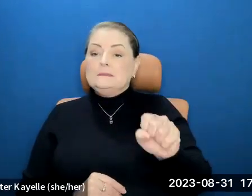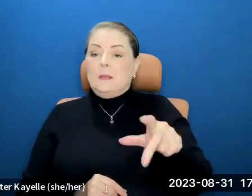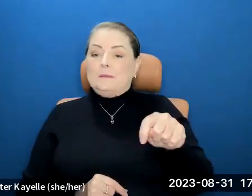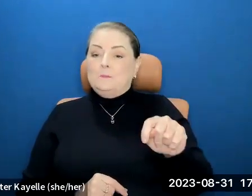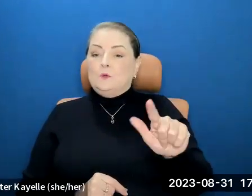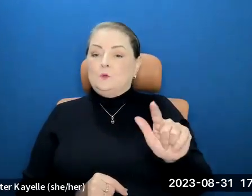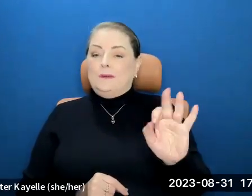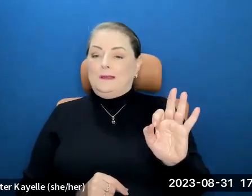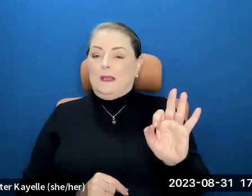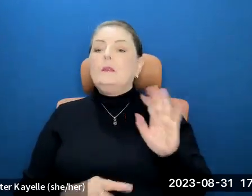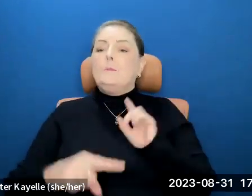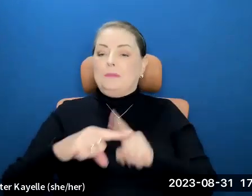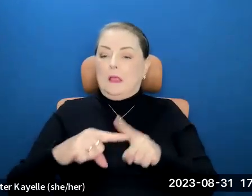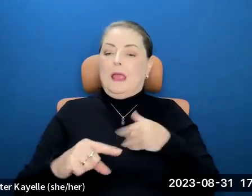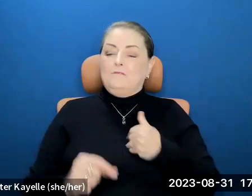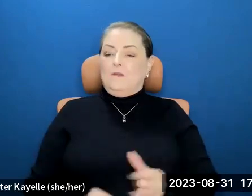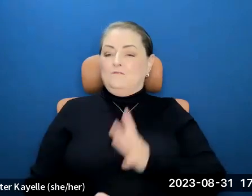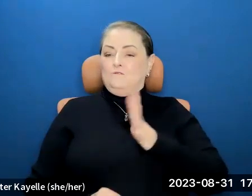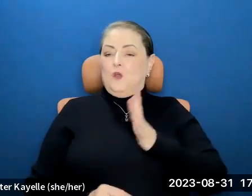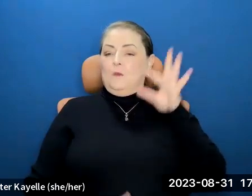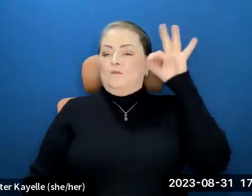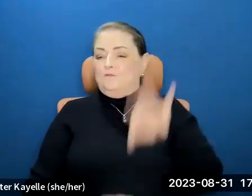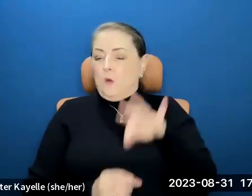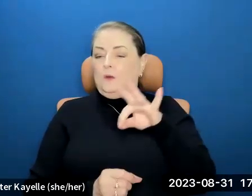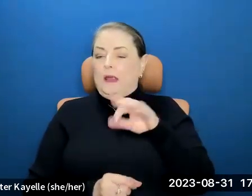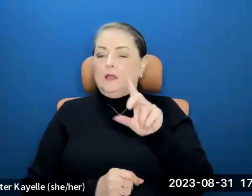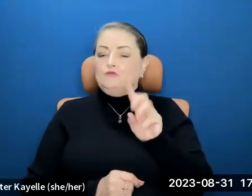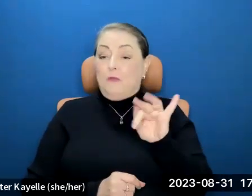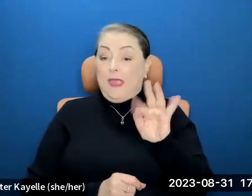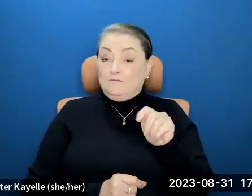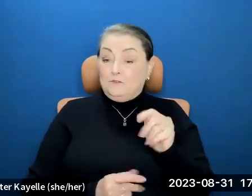they will also take a formal vote on the draft recommendations at that meeting if you'd like